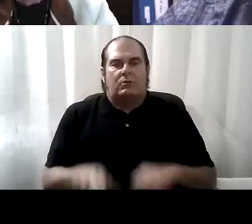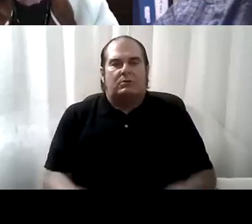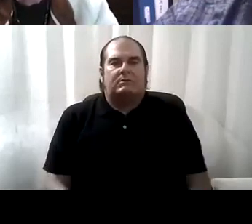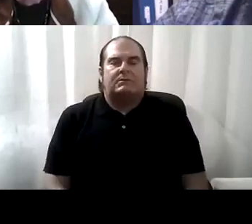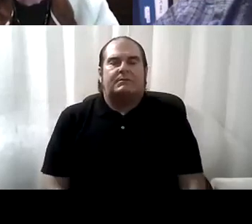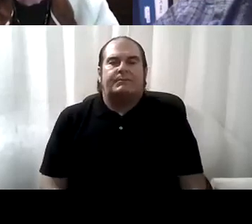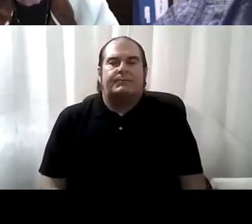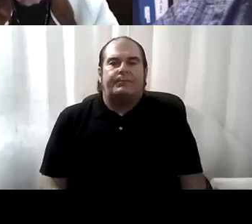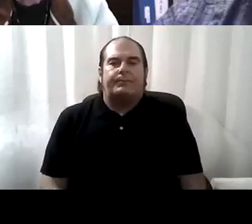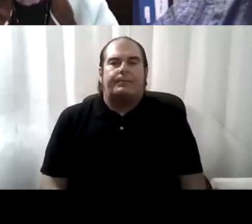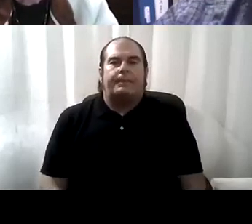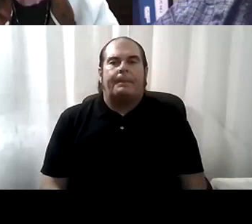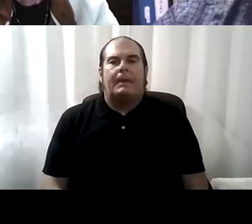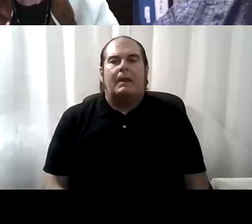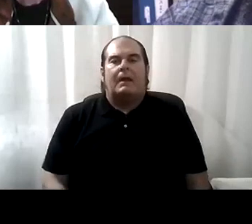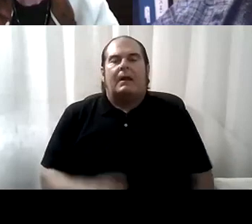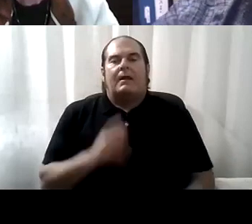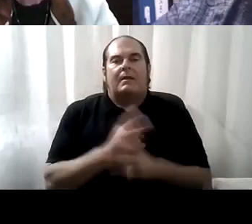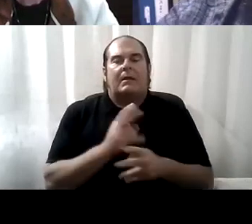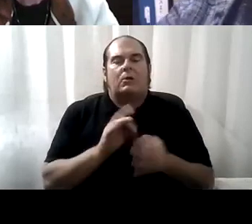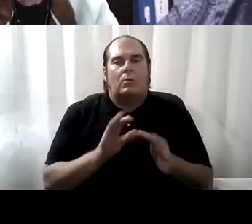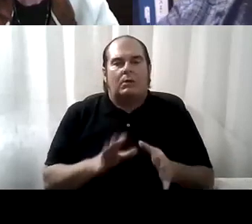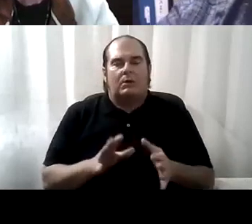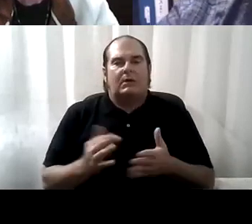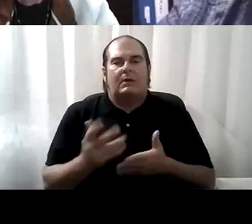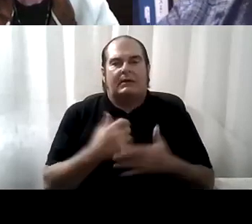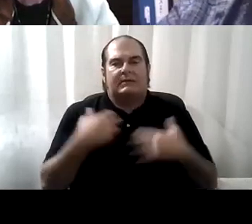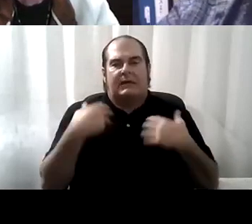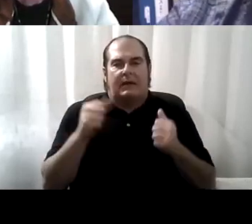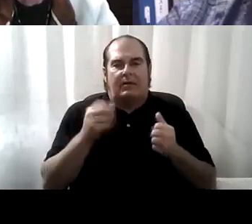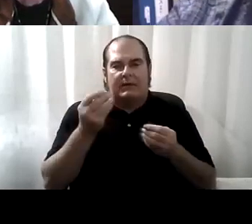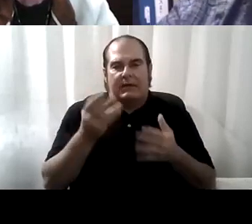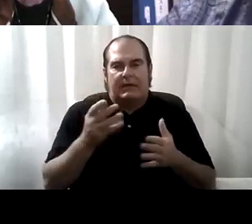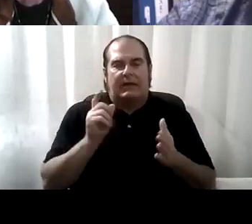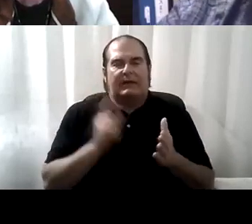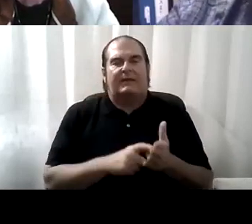We added care coordinators who take that health data and identify at risk clients